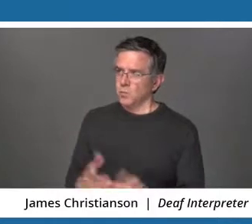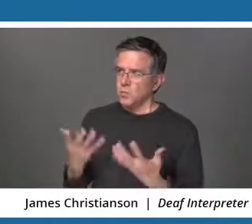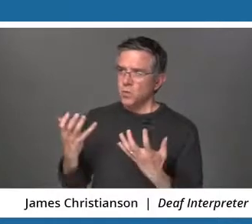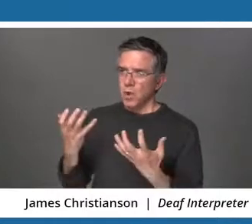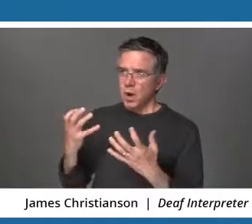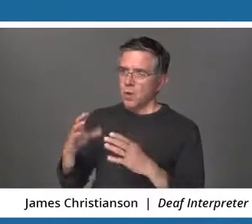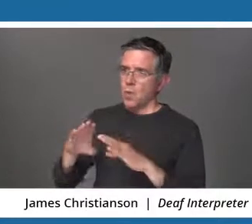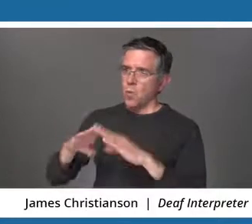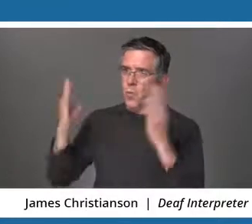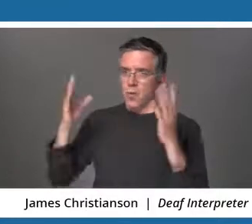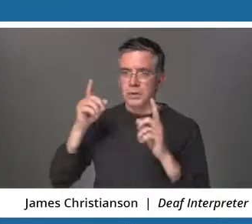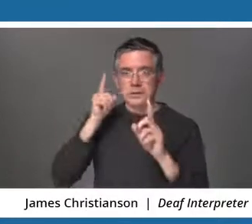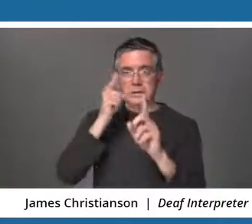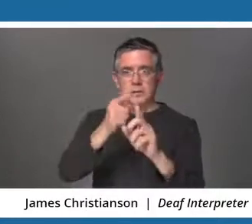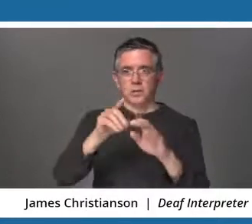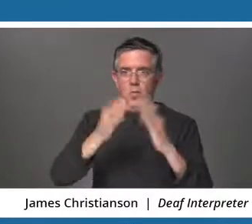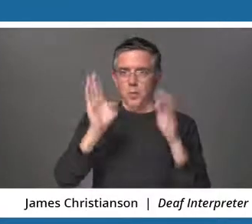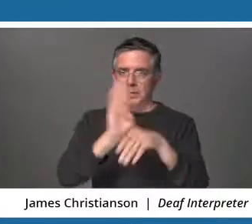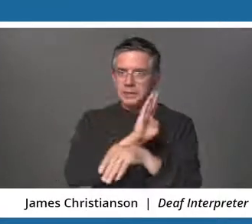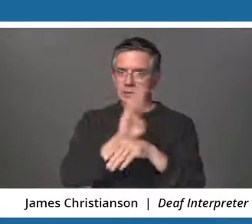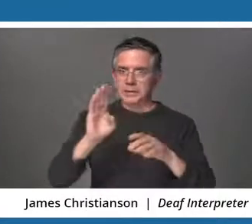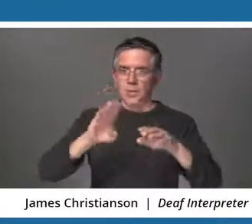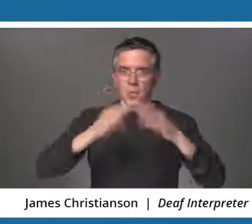We don't wannna move backwards. We wanna move forwards.